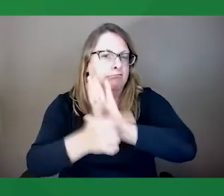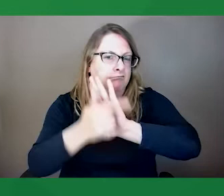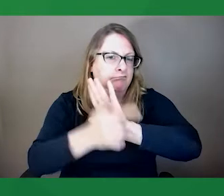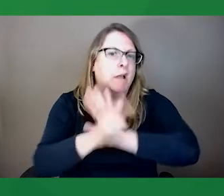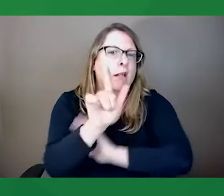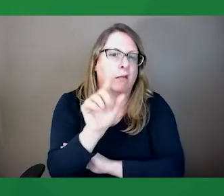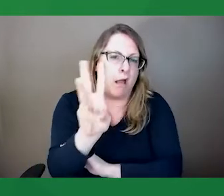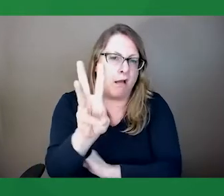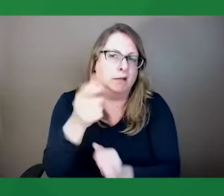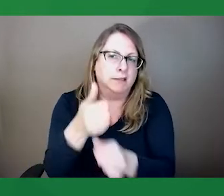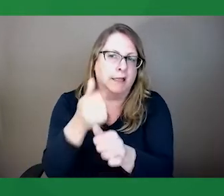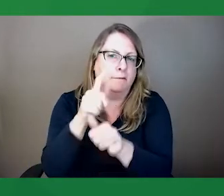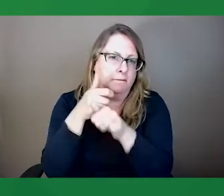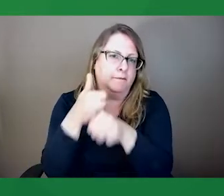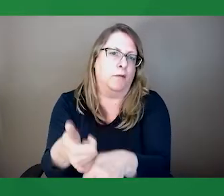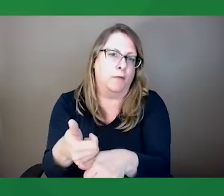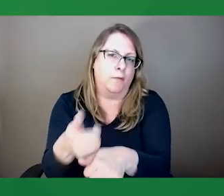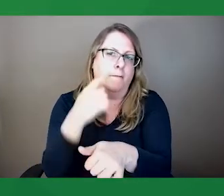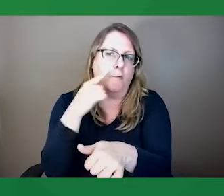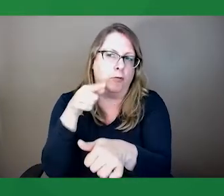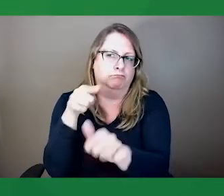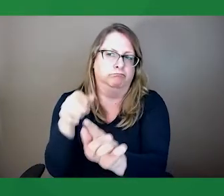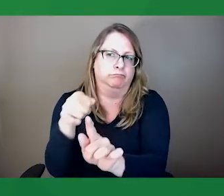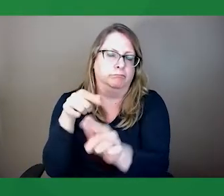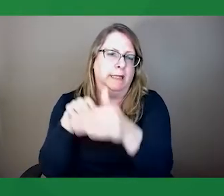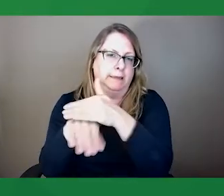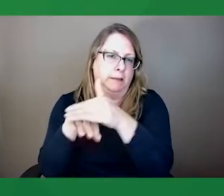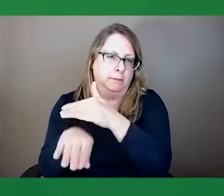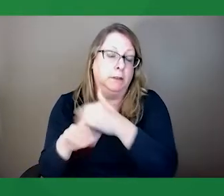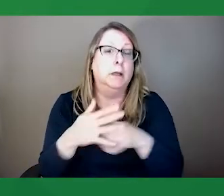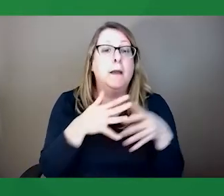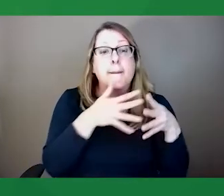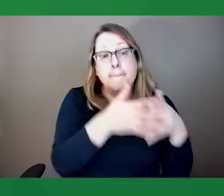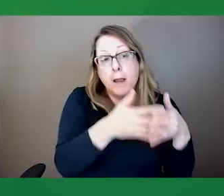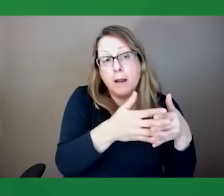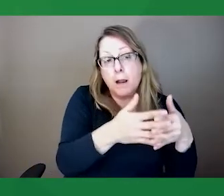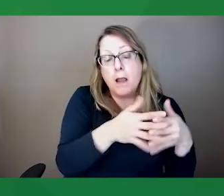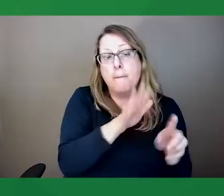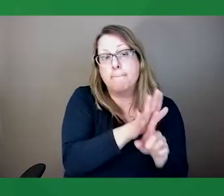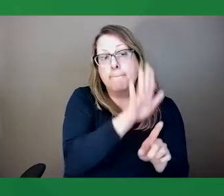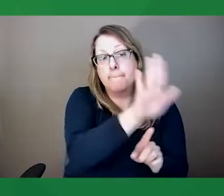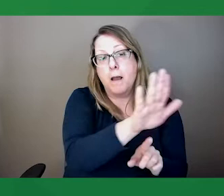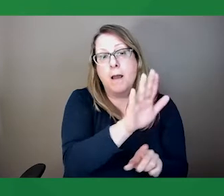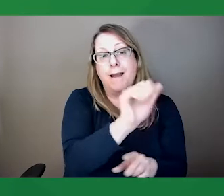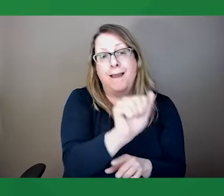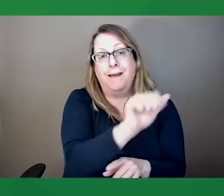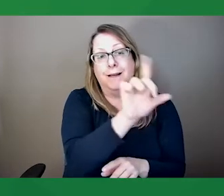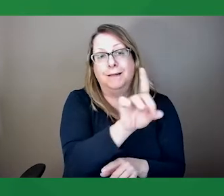you're going to have to comply with. In the United States is the Americans for Disabilities Act - ADA,